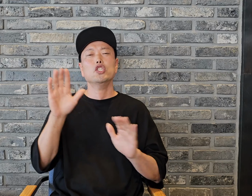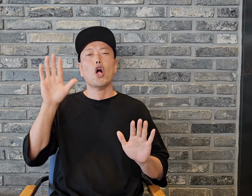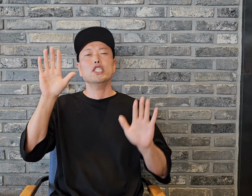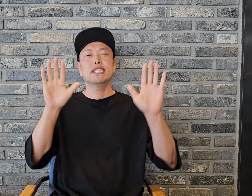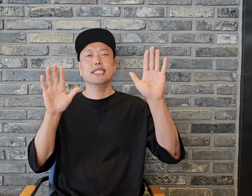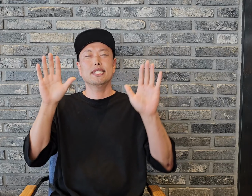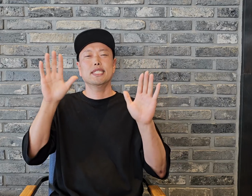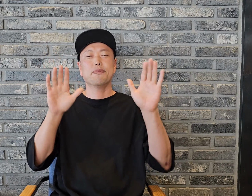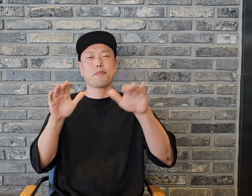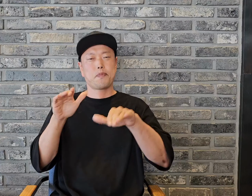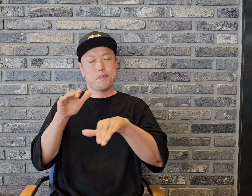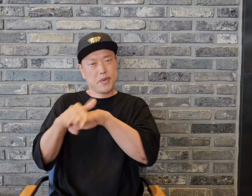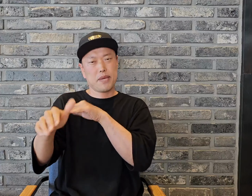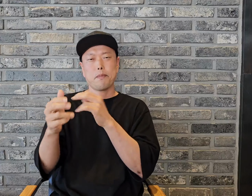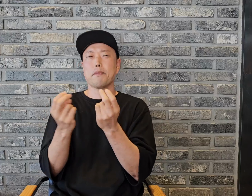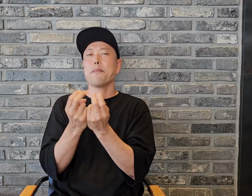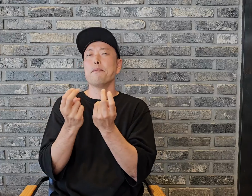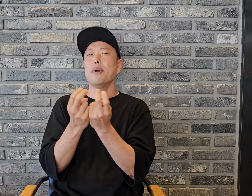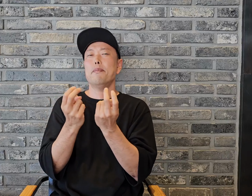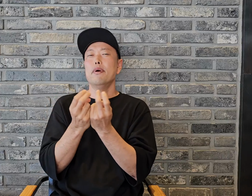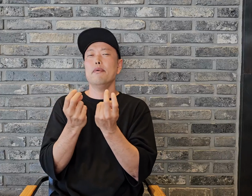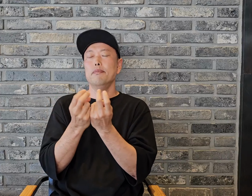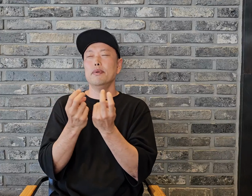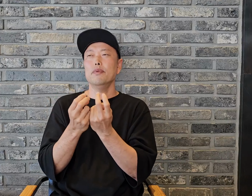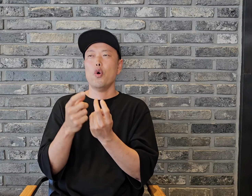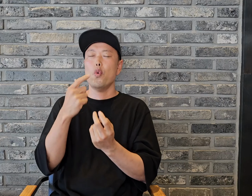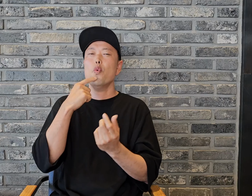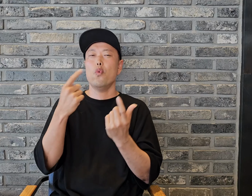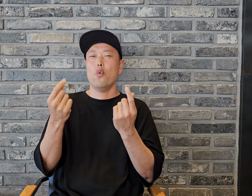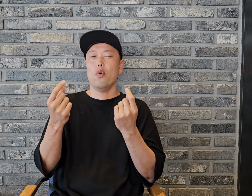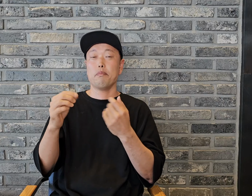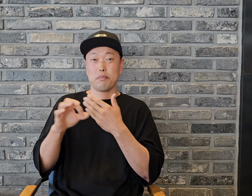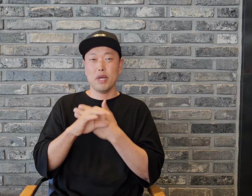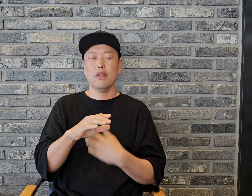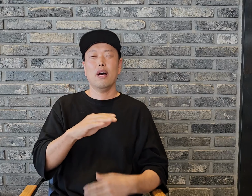If you practice gestures and expressions,